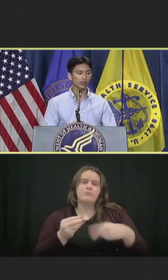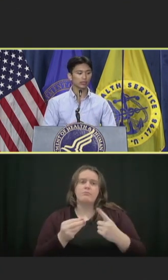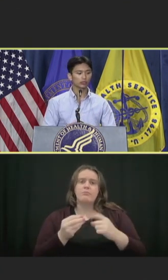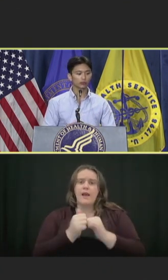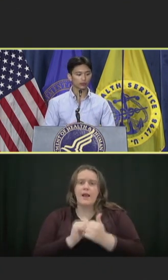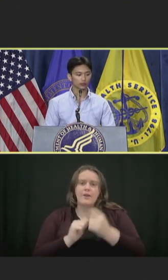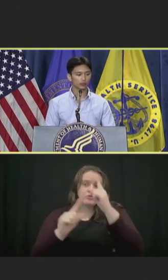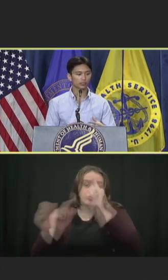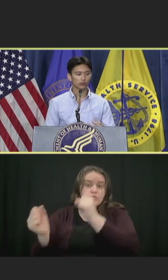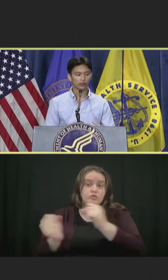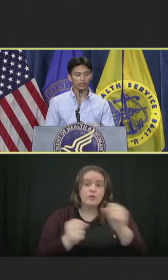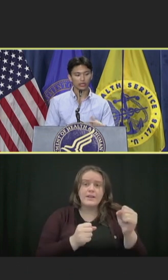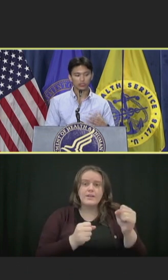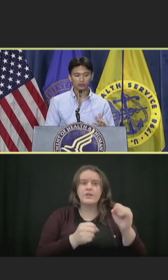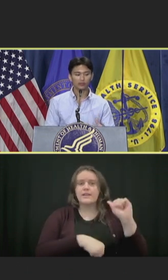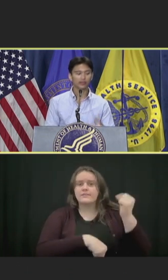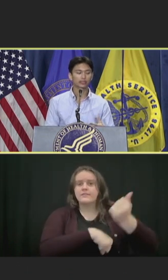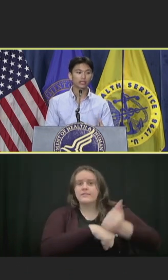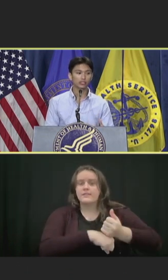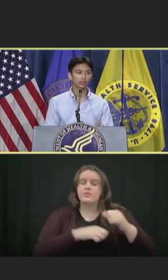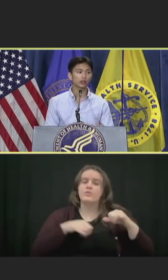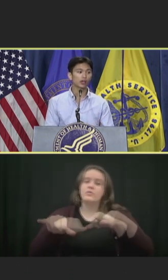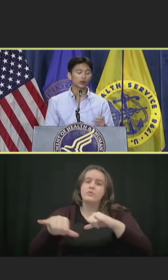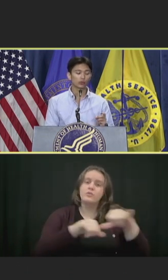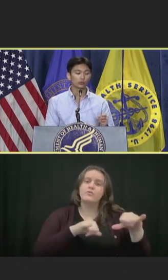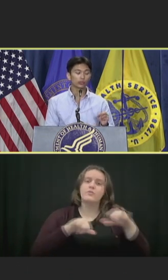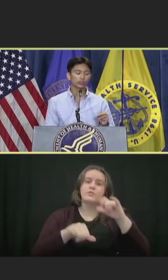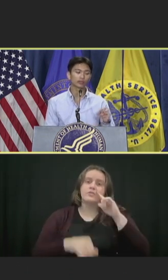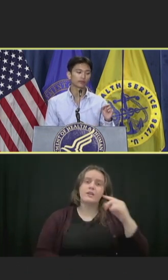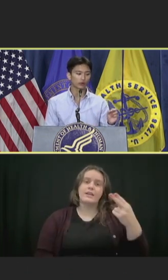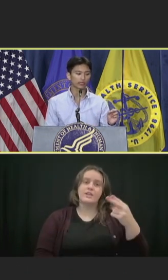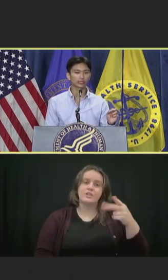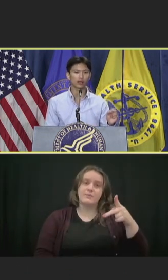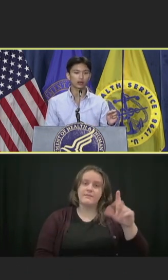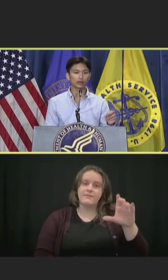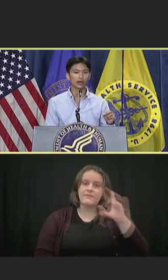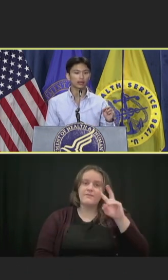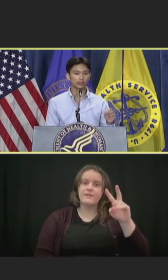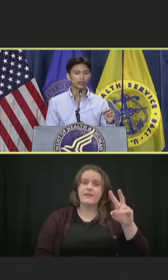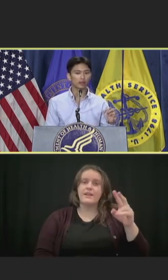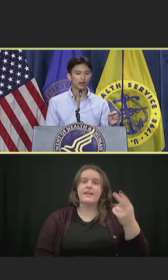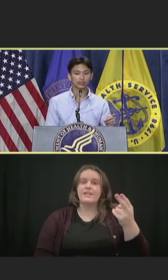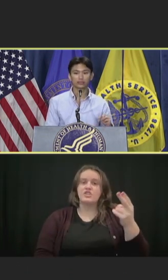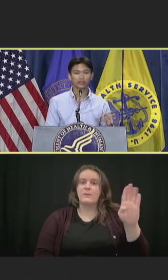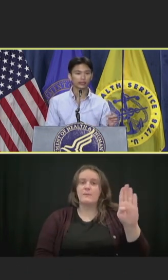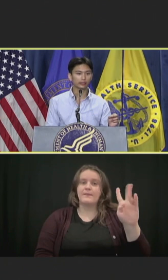universal adult HPV vaccination, really, with a focus on highly impacted settings,